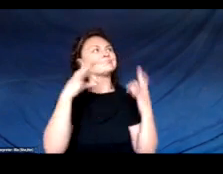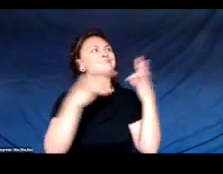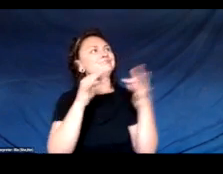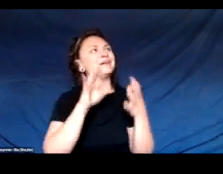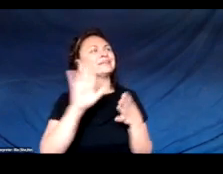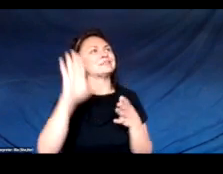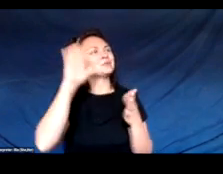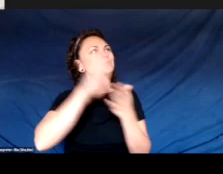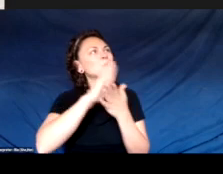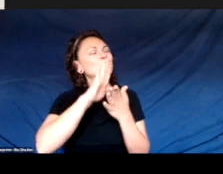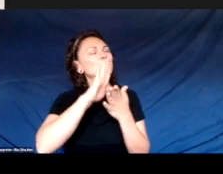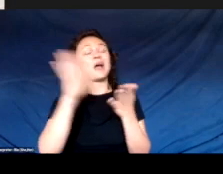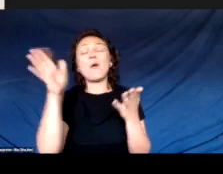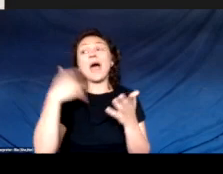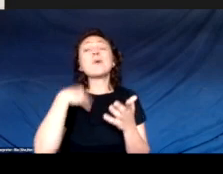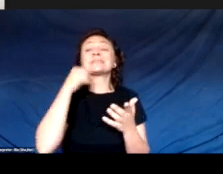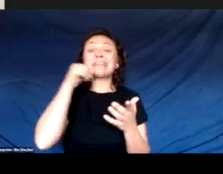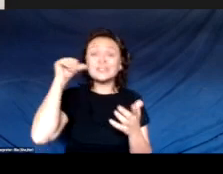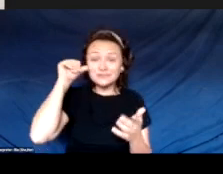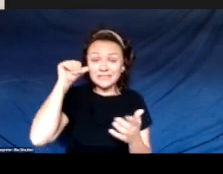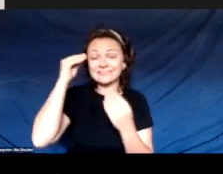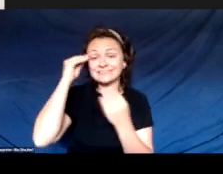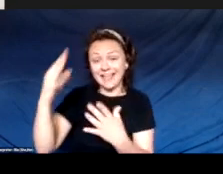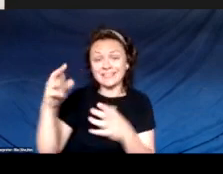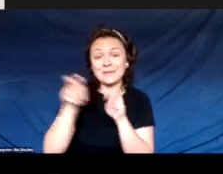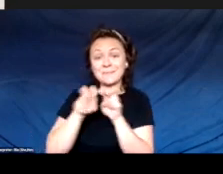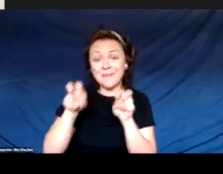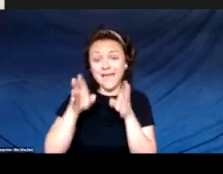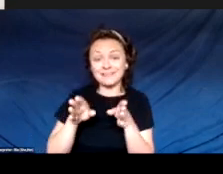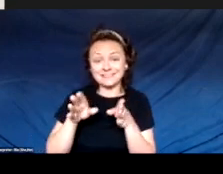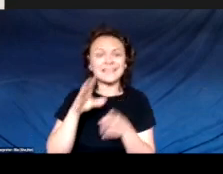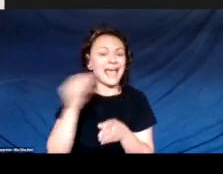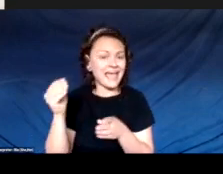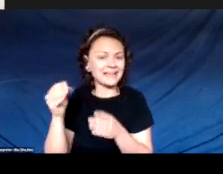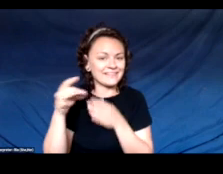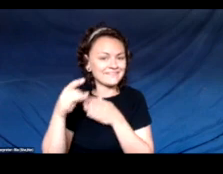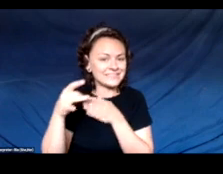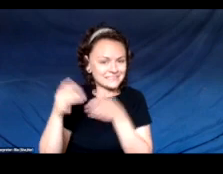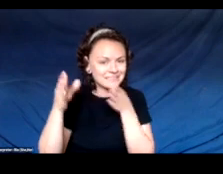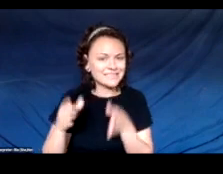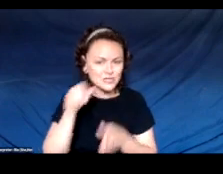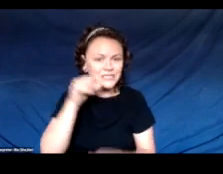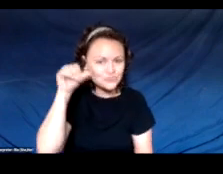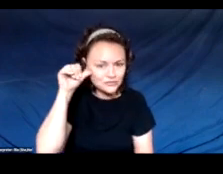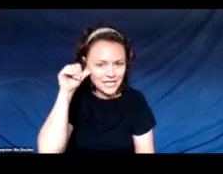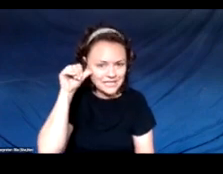the panelists yesterday and the facilitator yesterday, that school can be difficult,